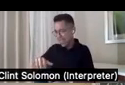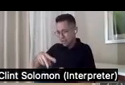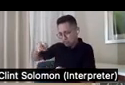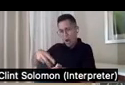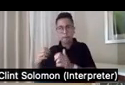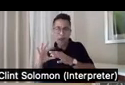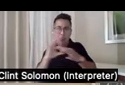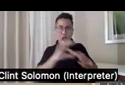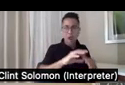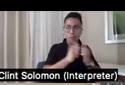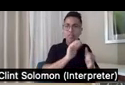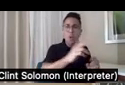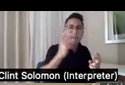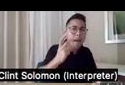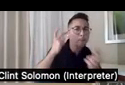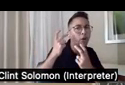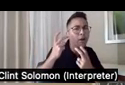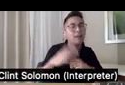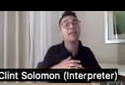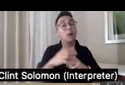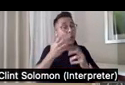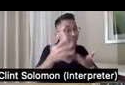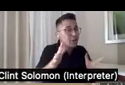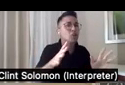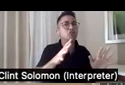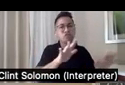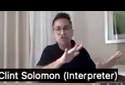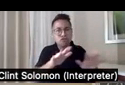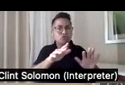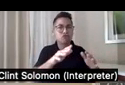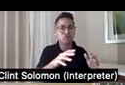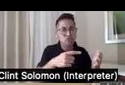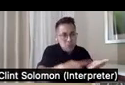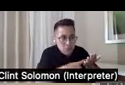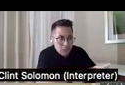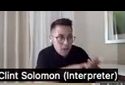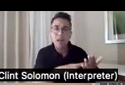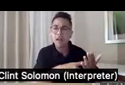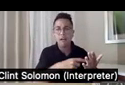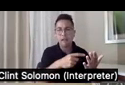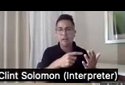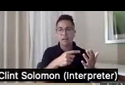we're done exploring and having an interaction across communication forms the child would be